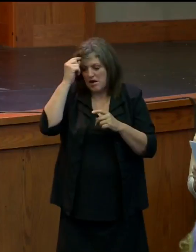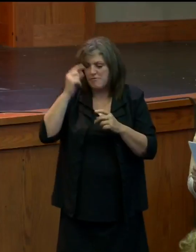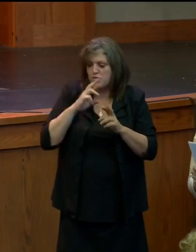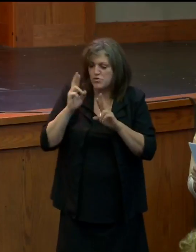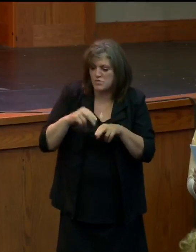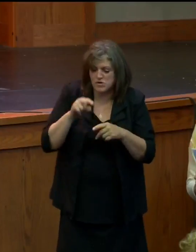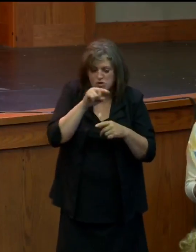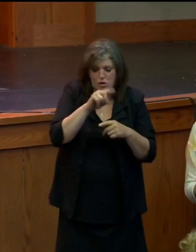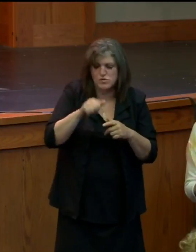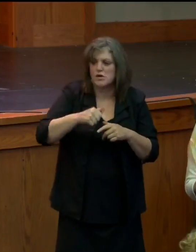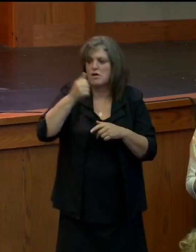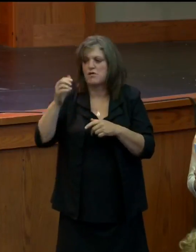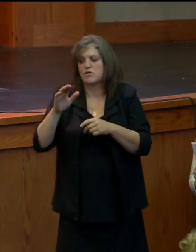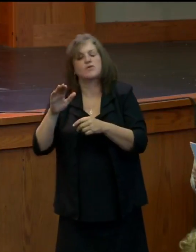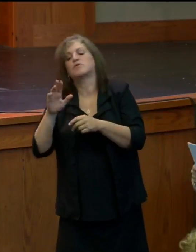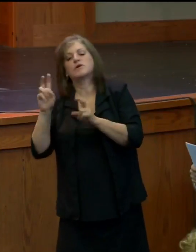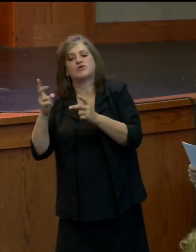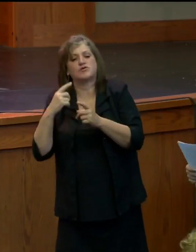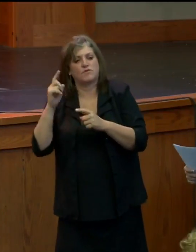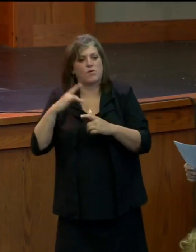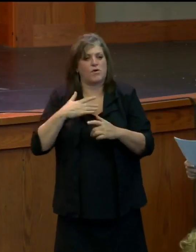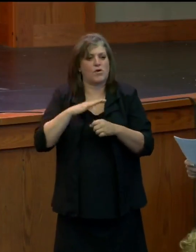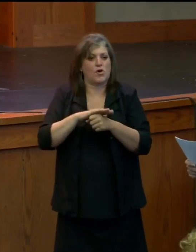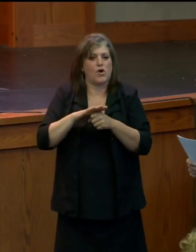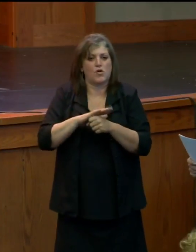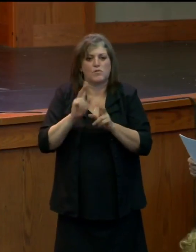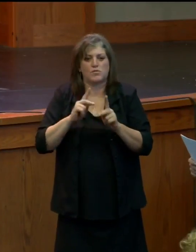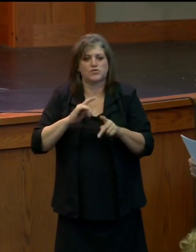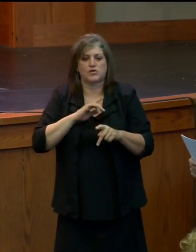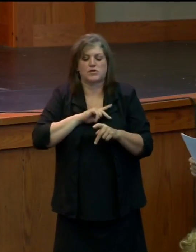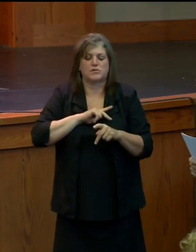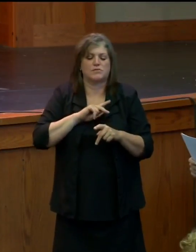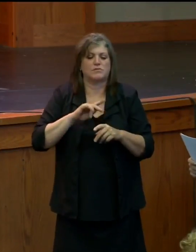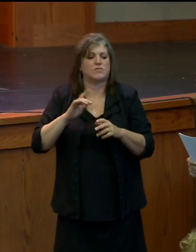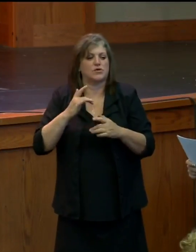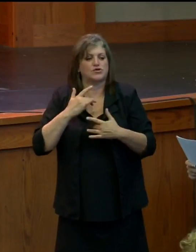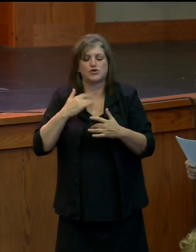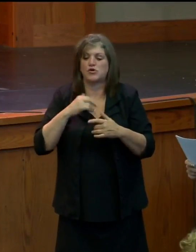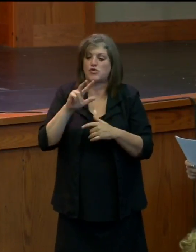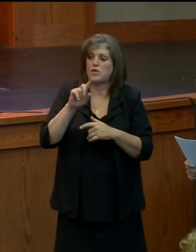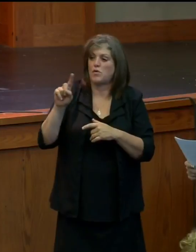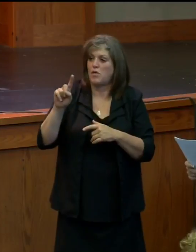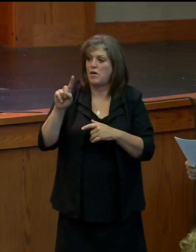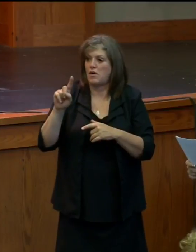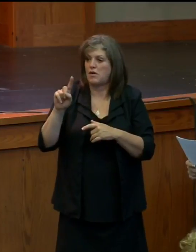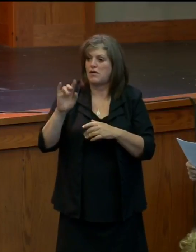MANY OTHER ISSUES OF LOCAL AND PERSONAL CONCERN. 311 ESSENTIALLY PROVIDES MUCH OF THE CONSTITUENT SERVICES THAT